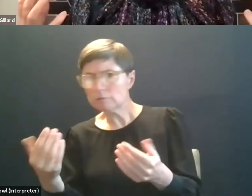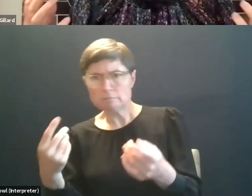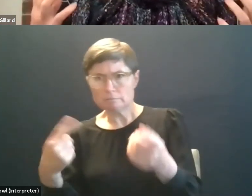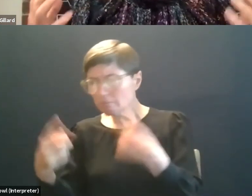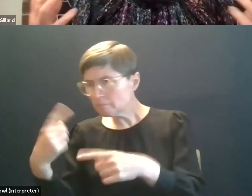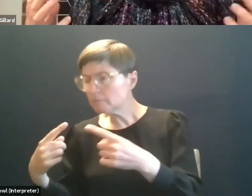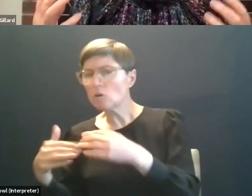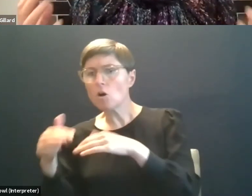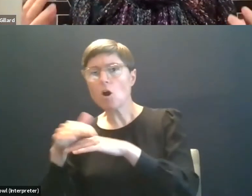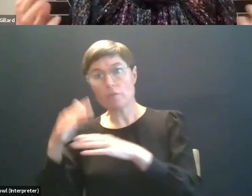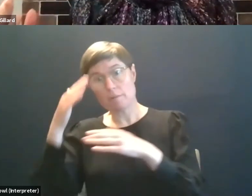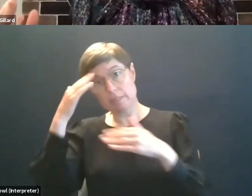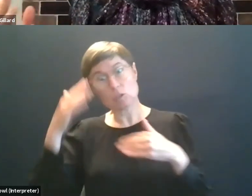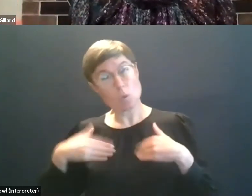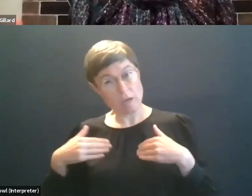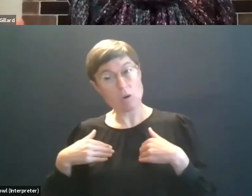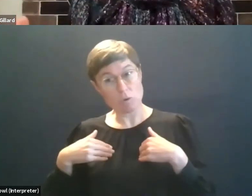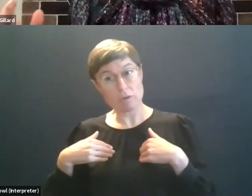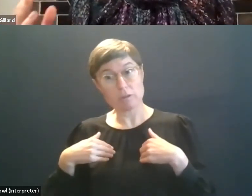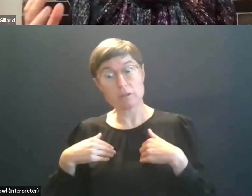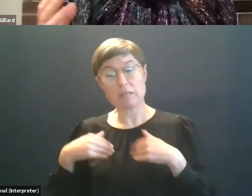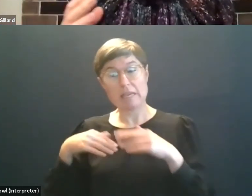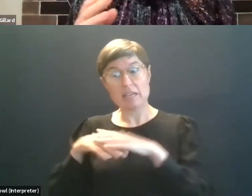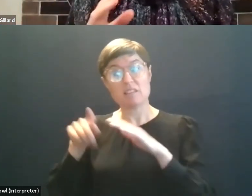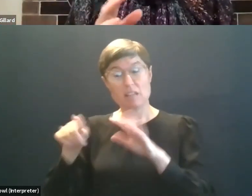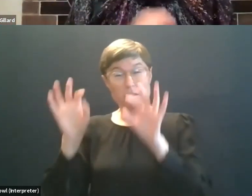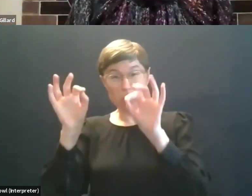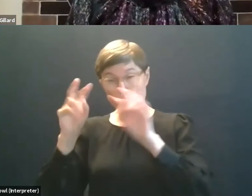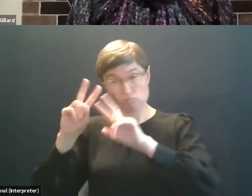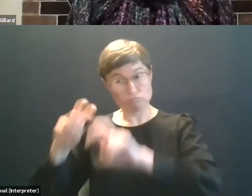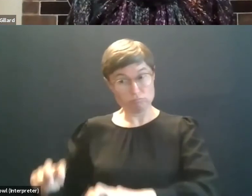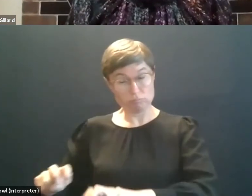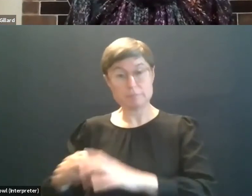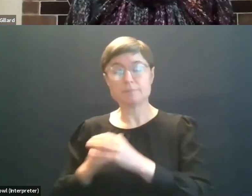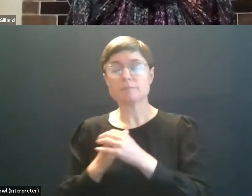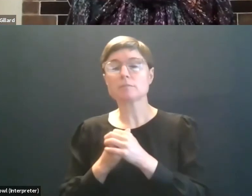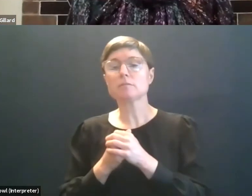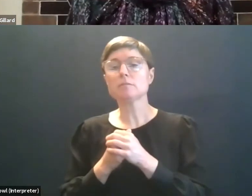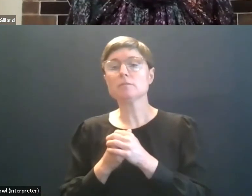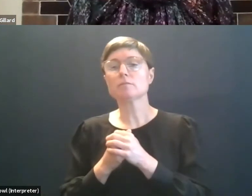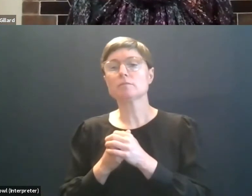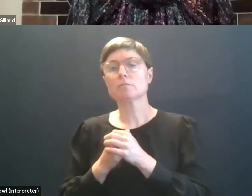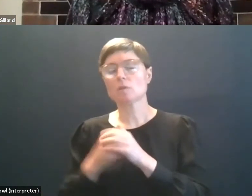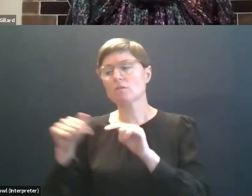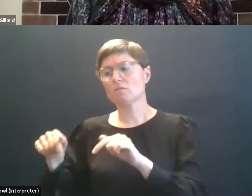health in a social determinants analysis, we know that hugely protective factors in